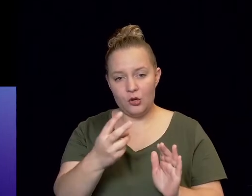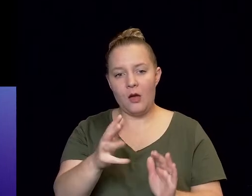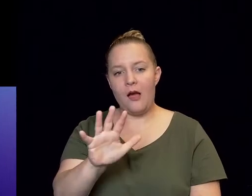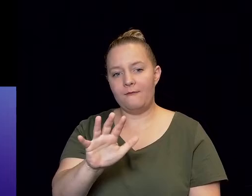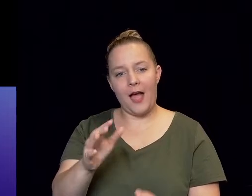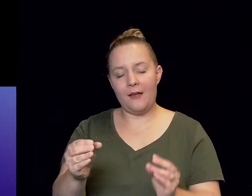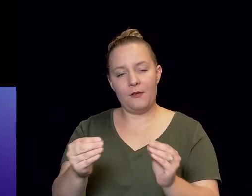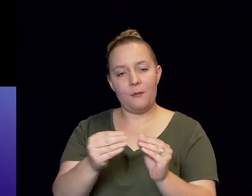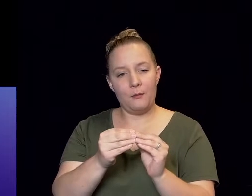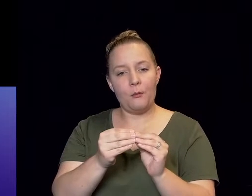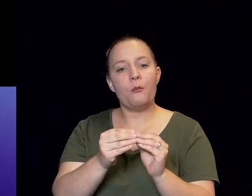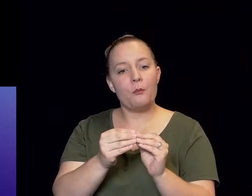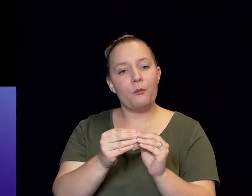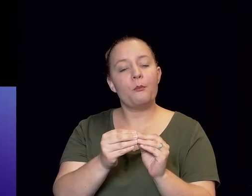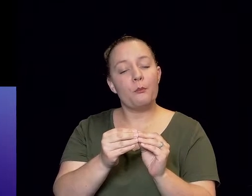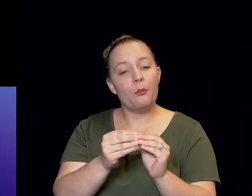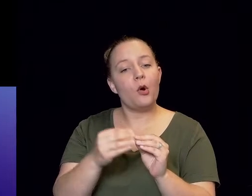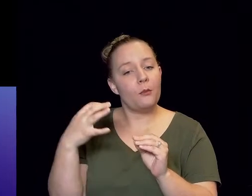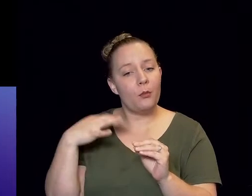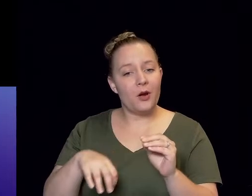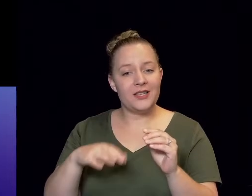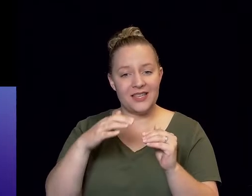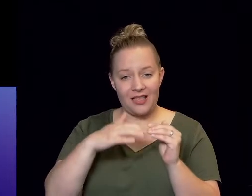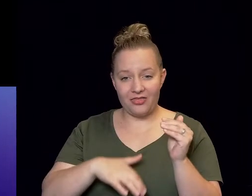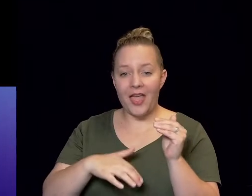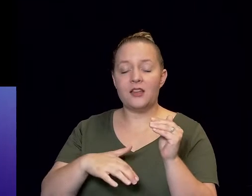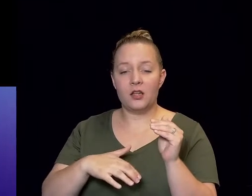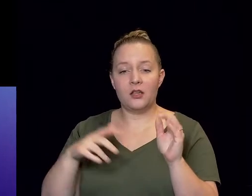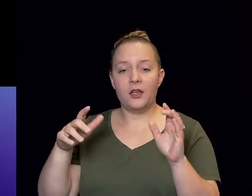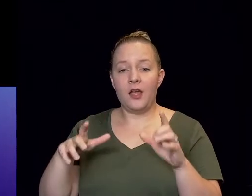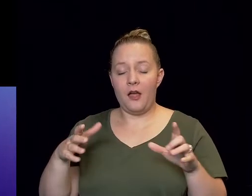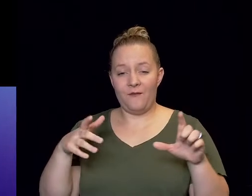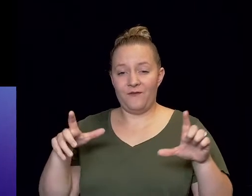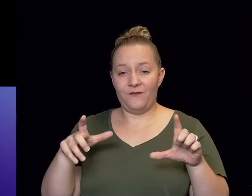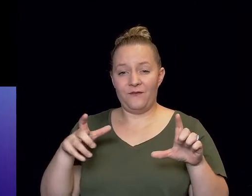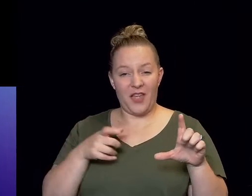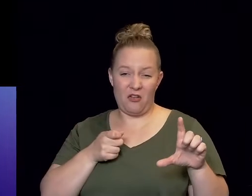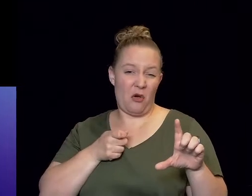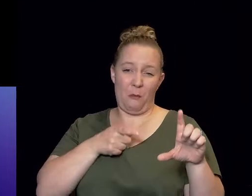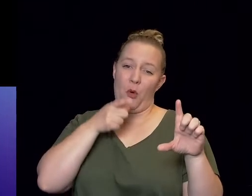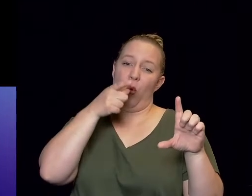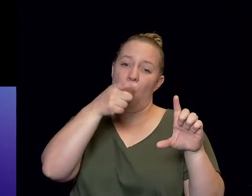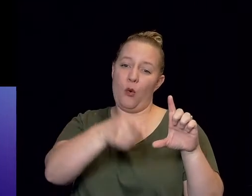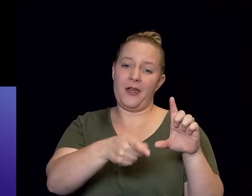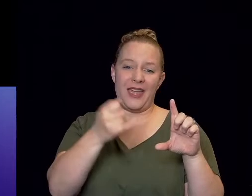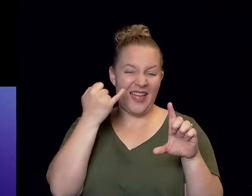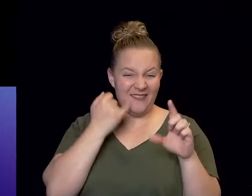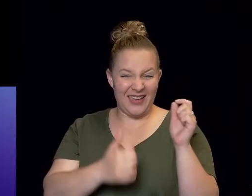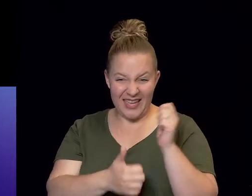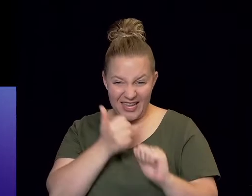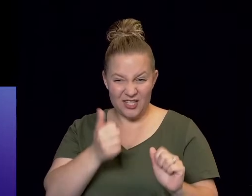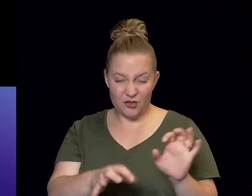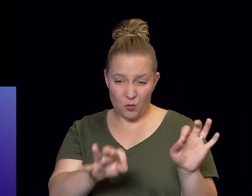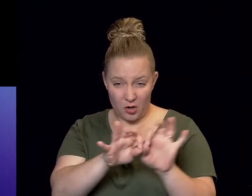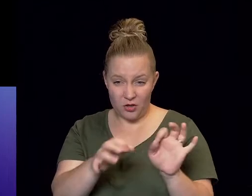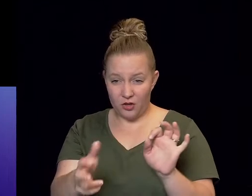or 5 points more than the point scored by field goals if each field goal is worth 3 points. So,